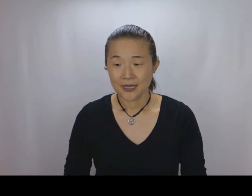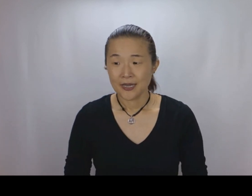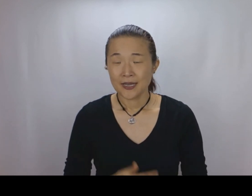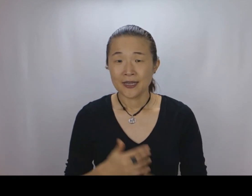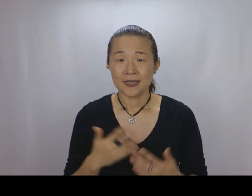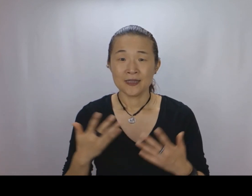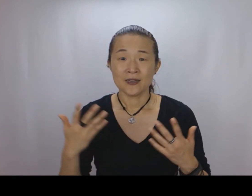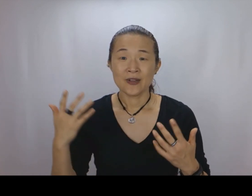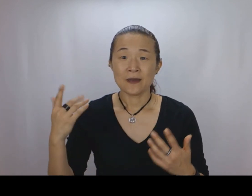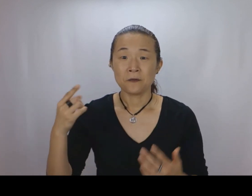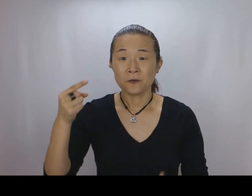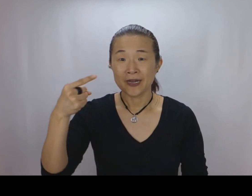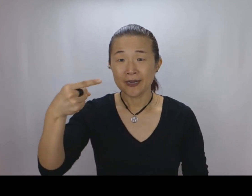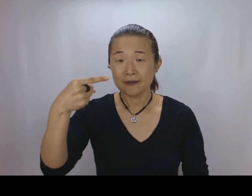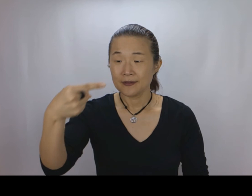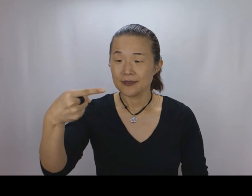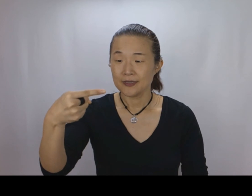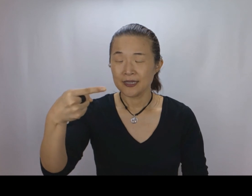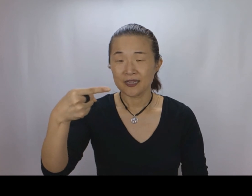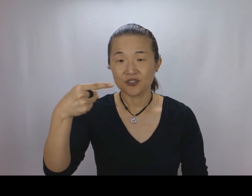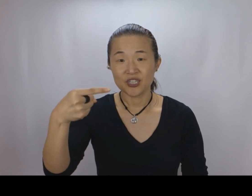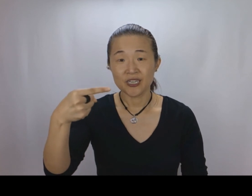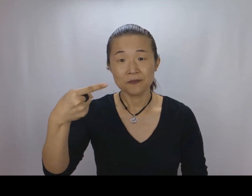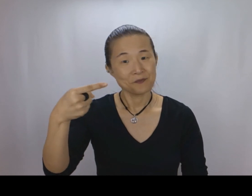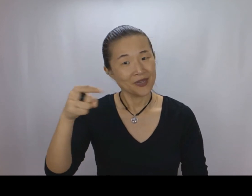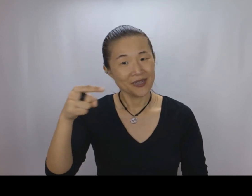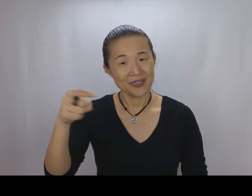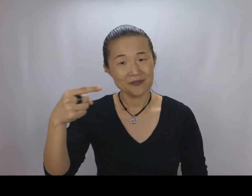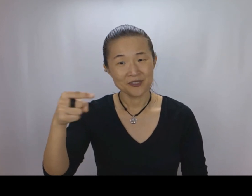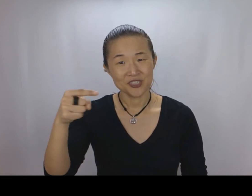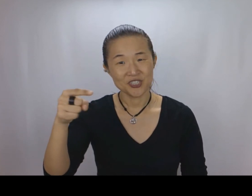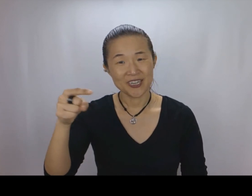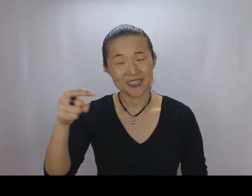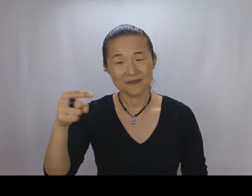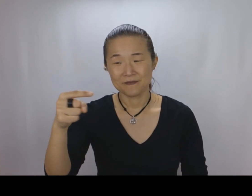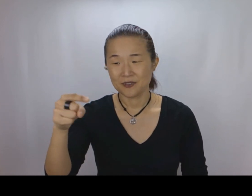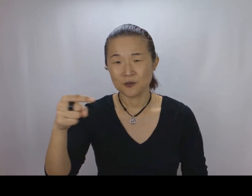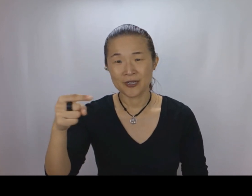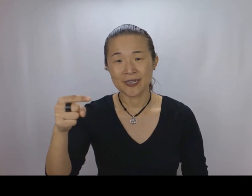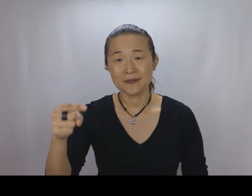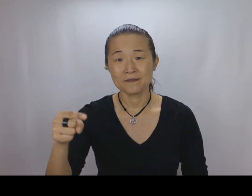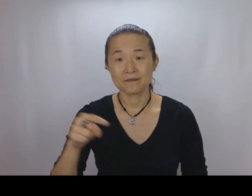And then we have green thake the "G," again just shake it, green.